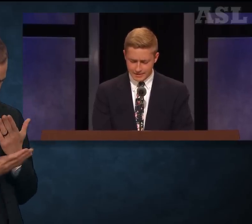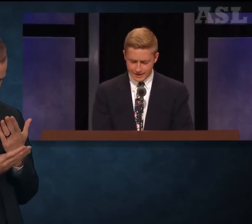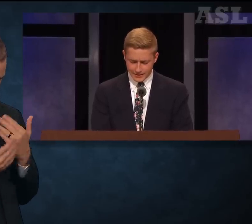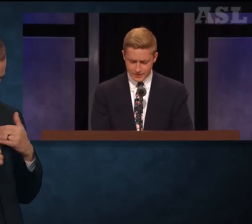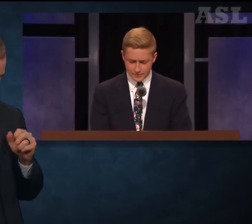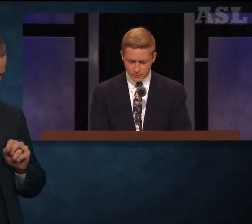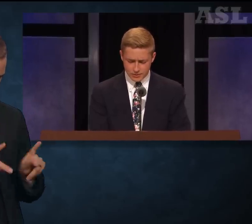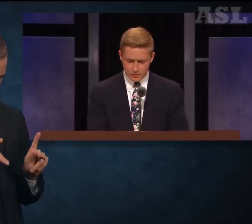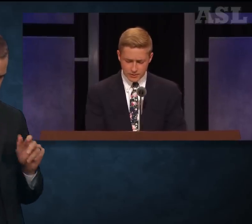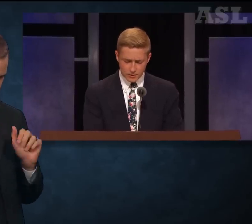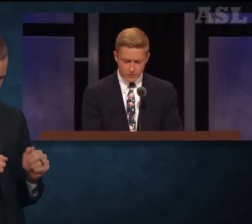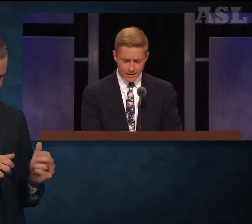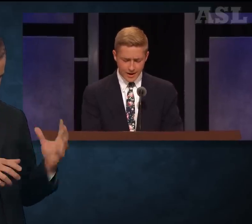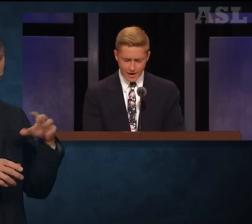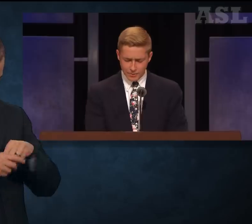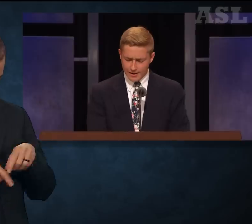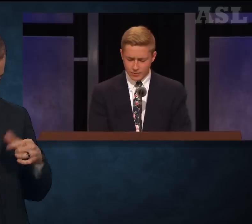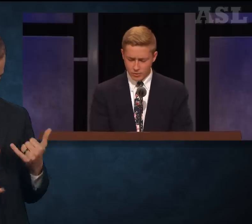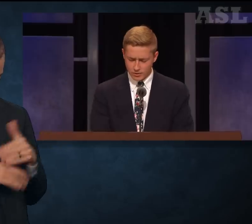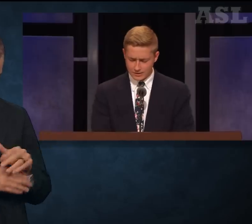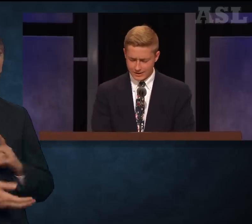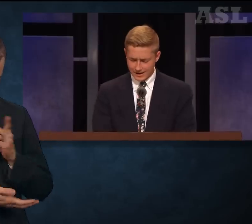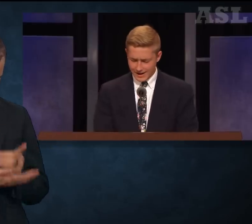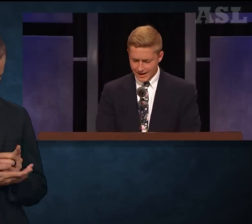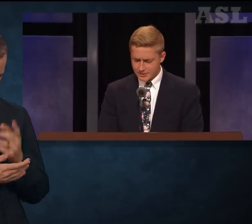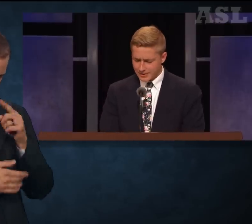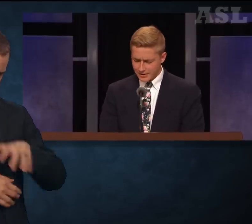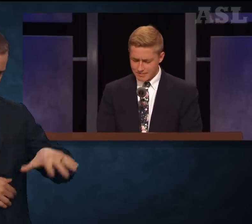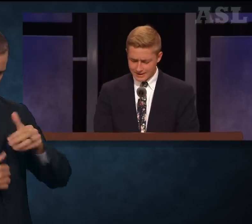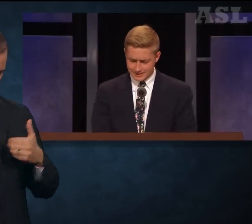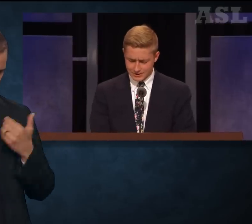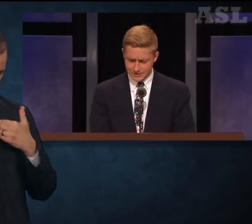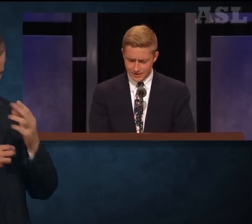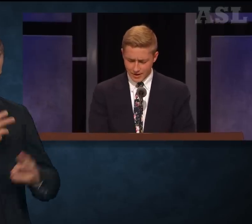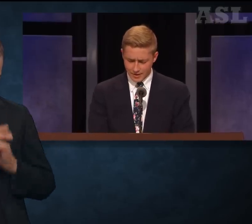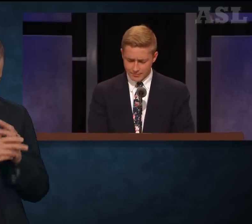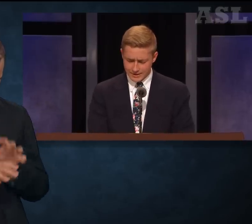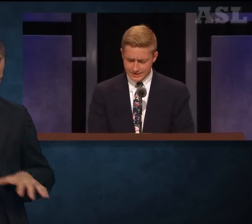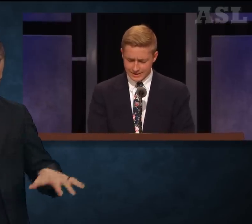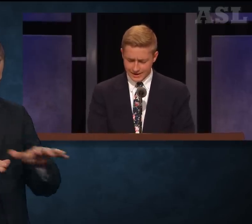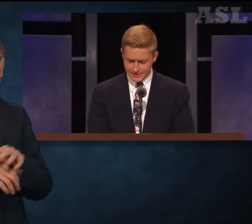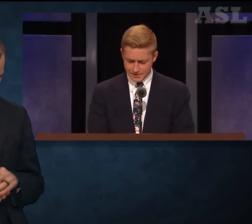THANKFUL FOR THE WONDERFUL OPPORTUNITY WHICH WE HAVE TO